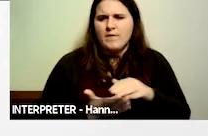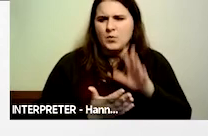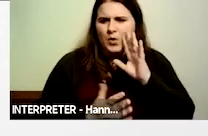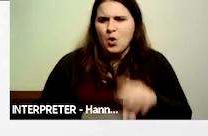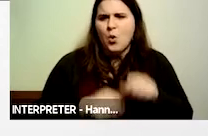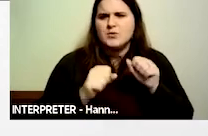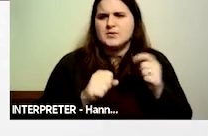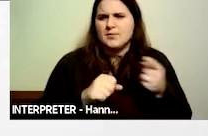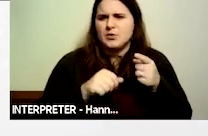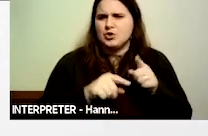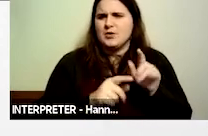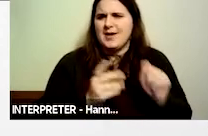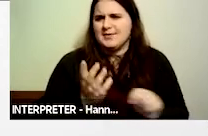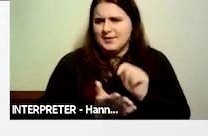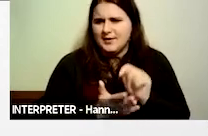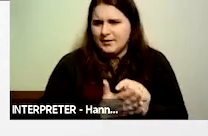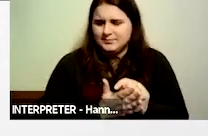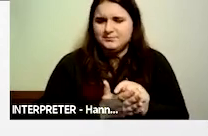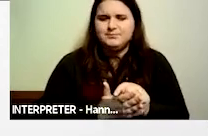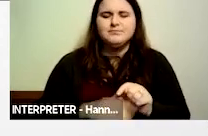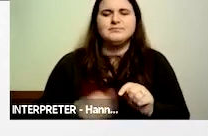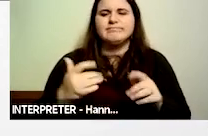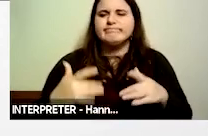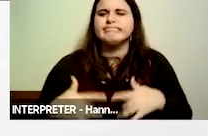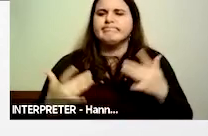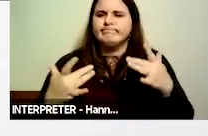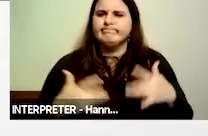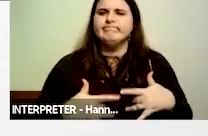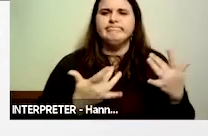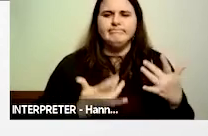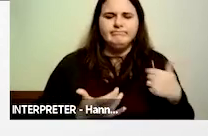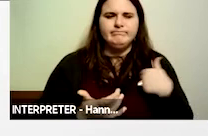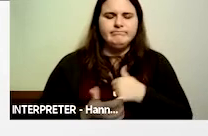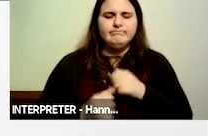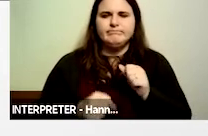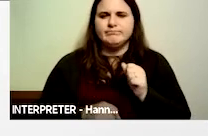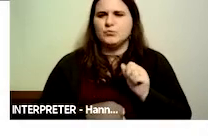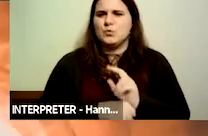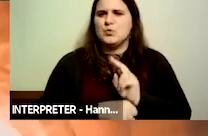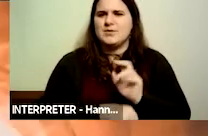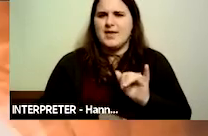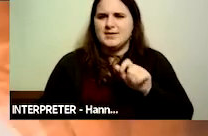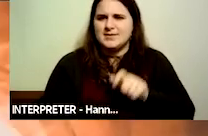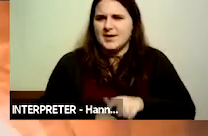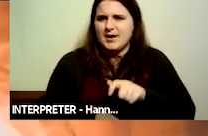find these different events that we could take advantage of to talk more about security issues.